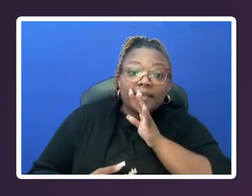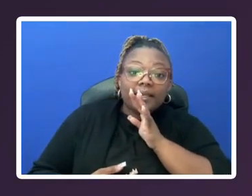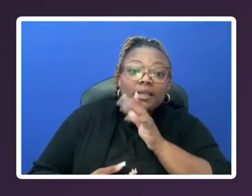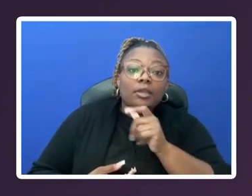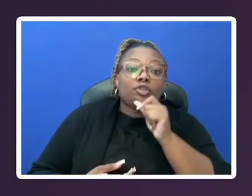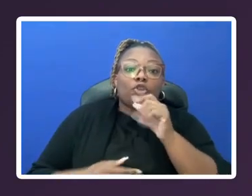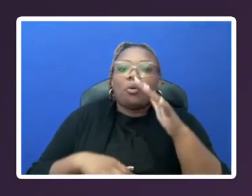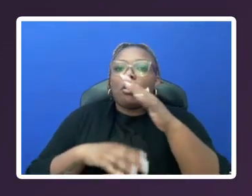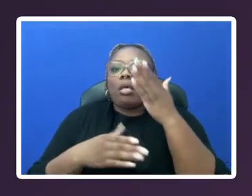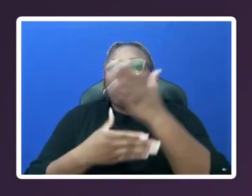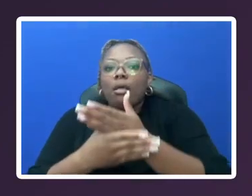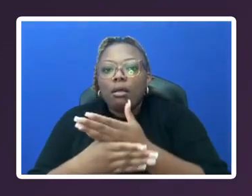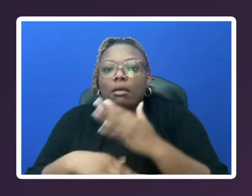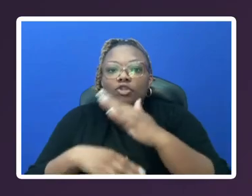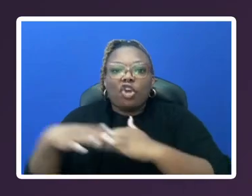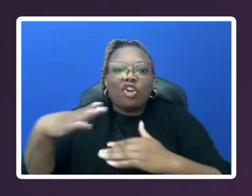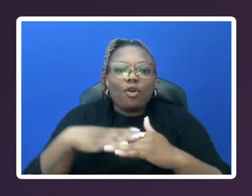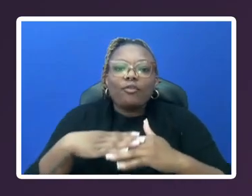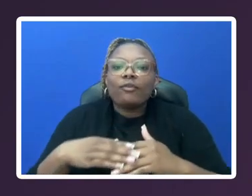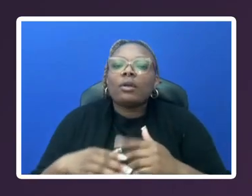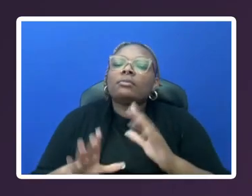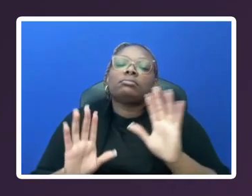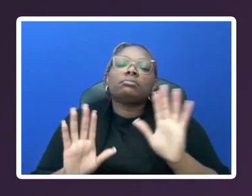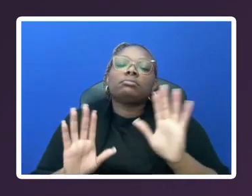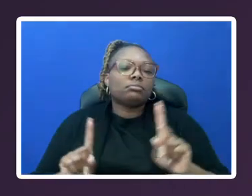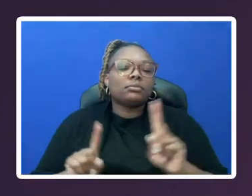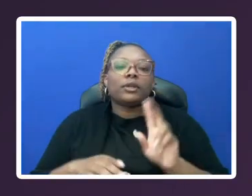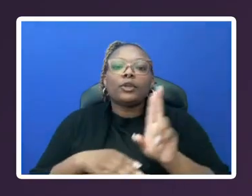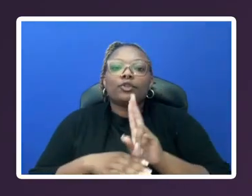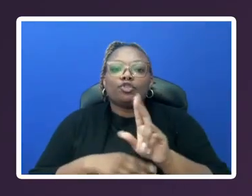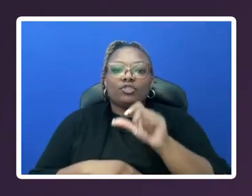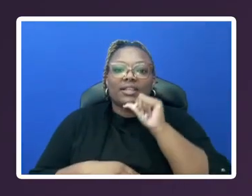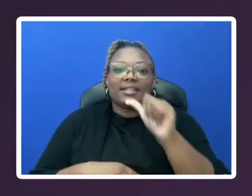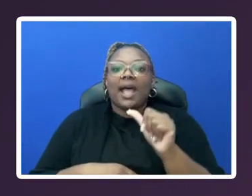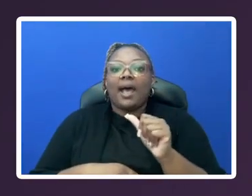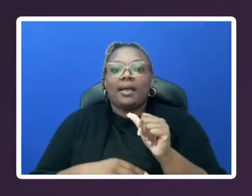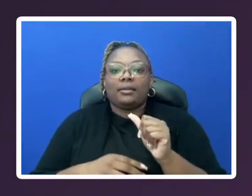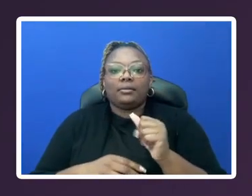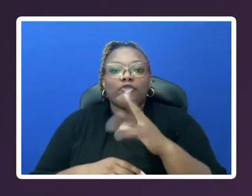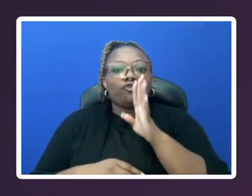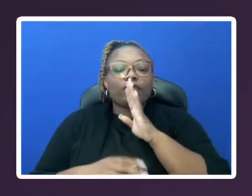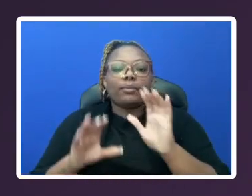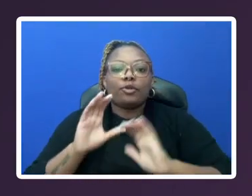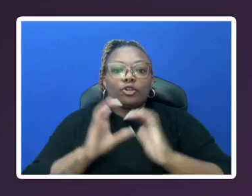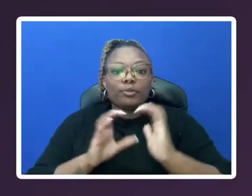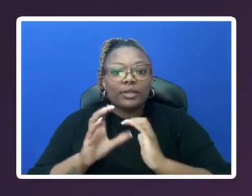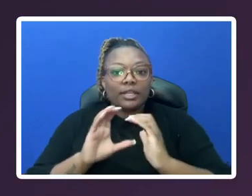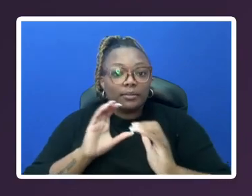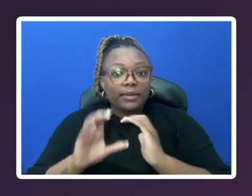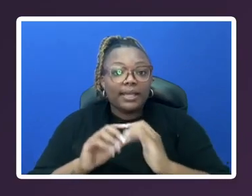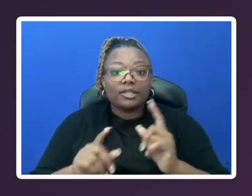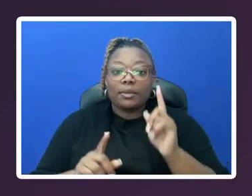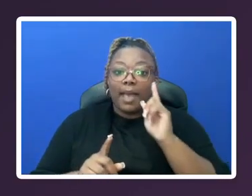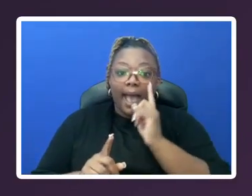the story-teller. Use nonverbal communication such as eye contact and nodding. Follow your